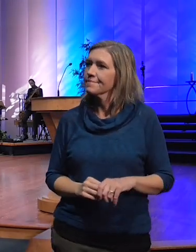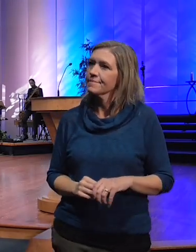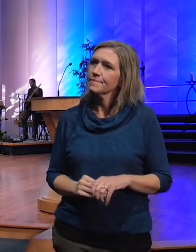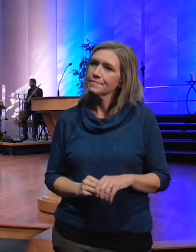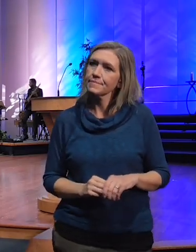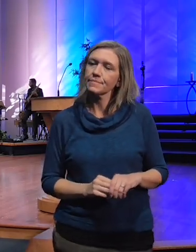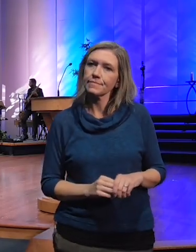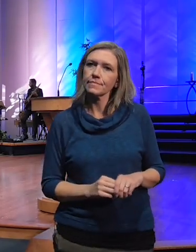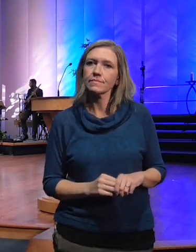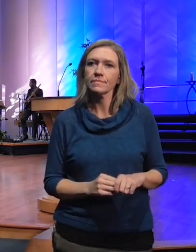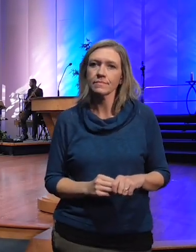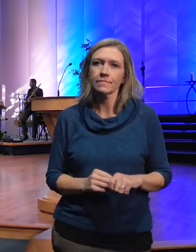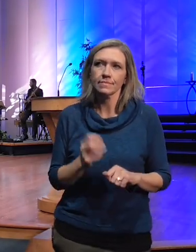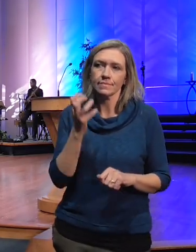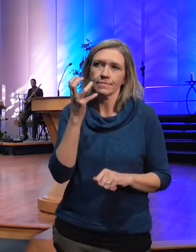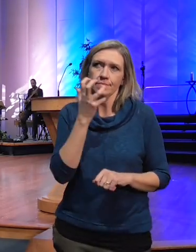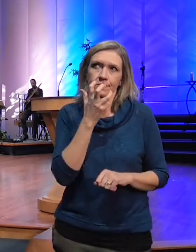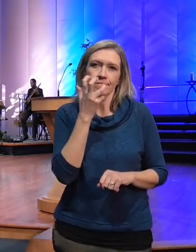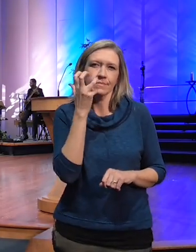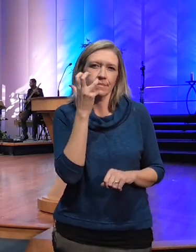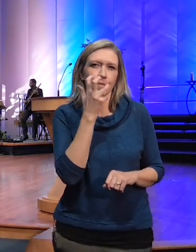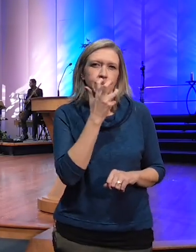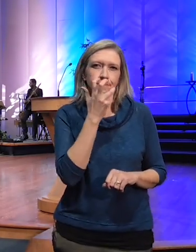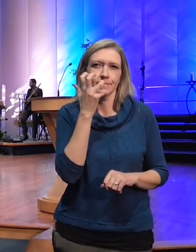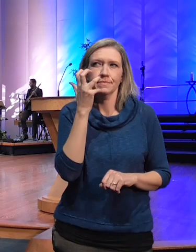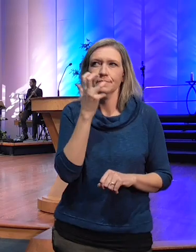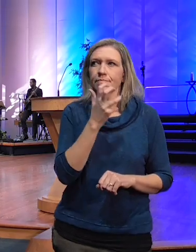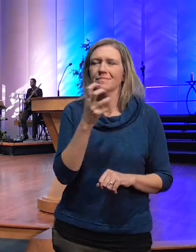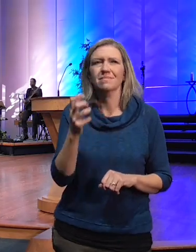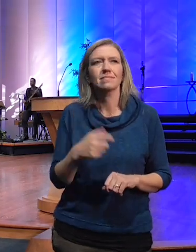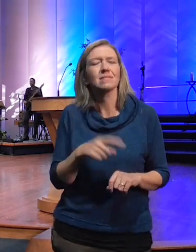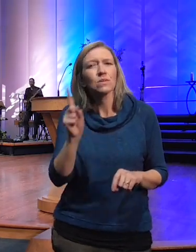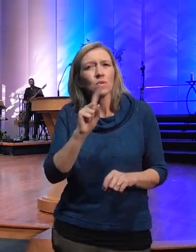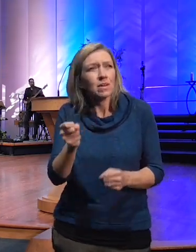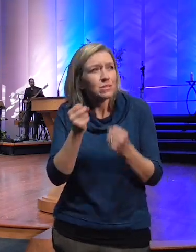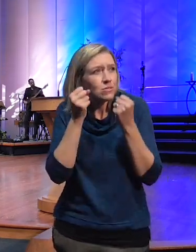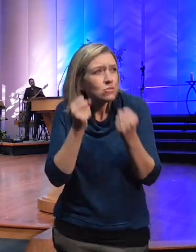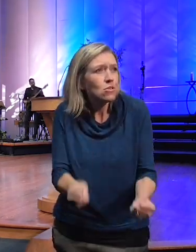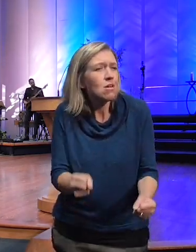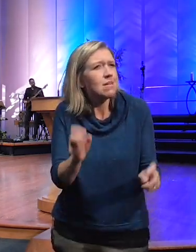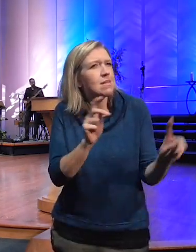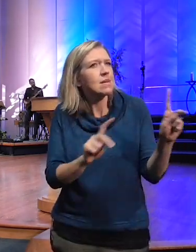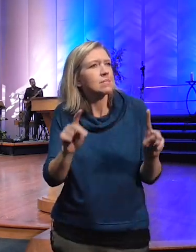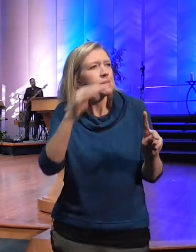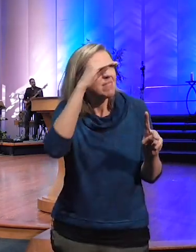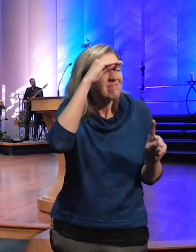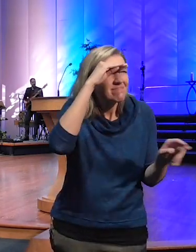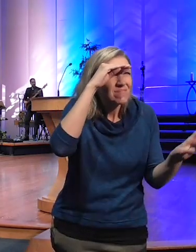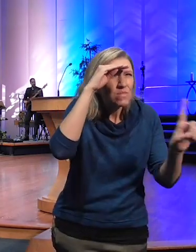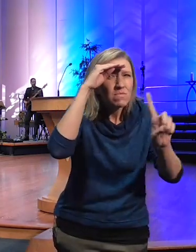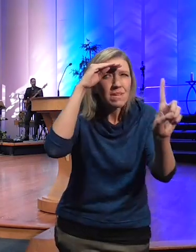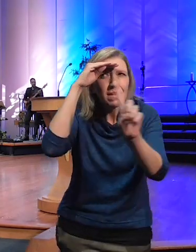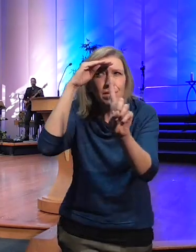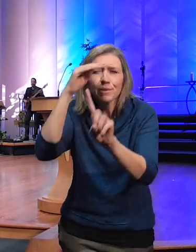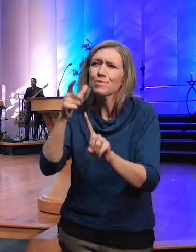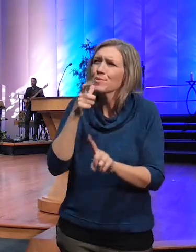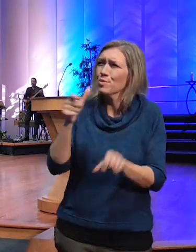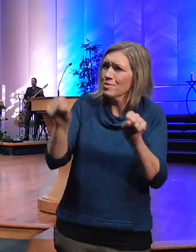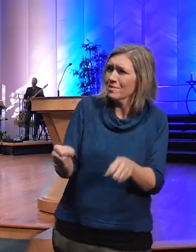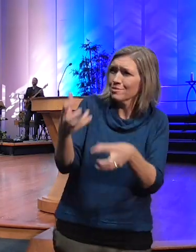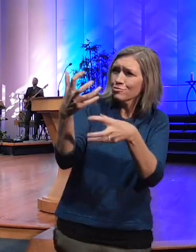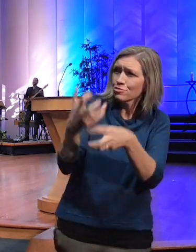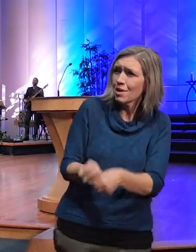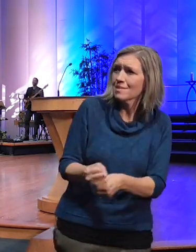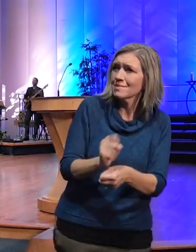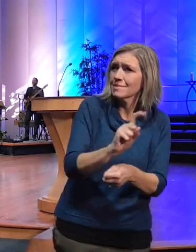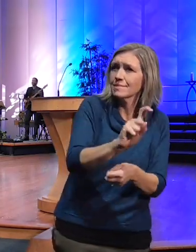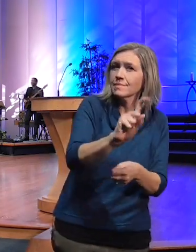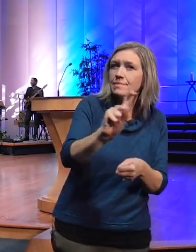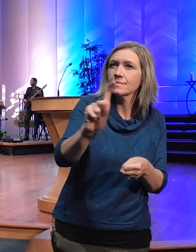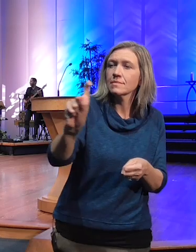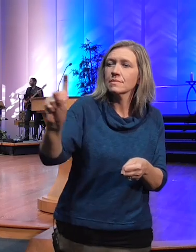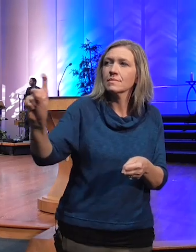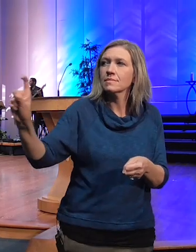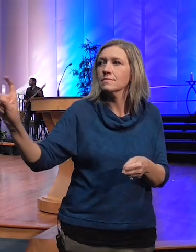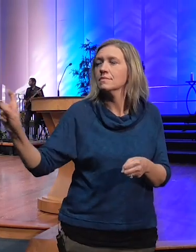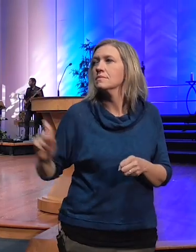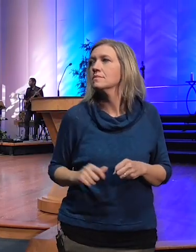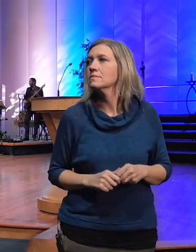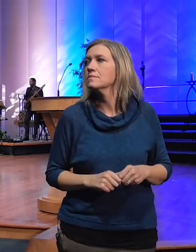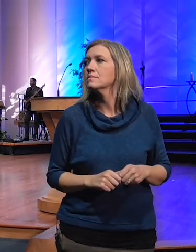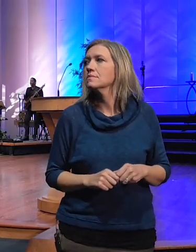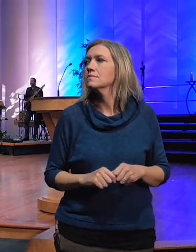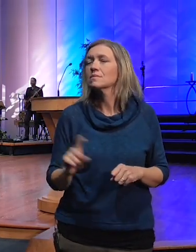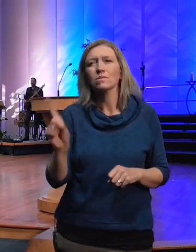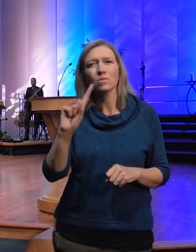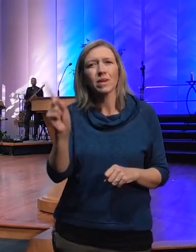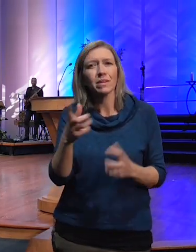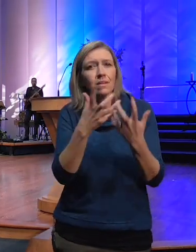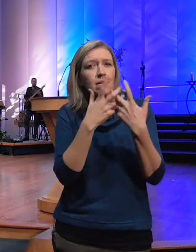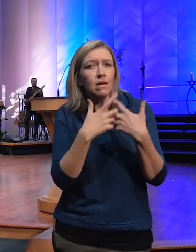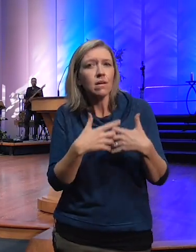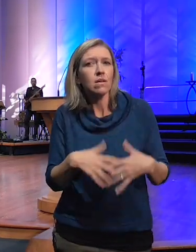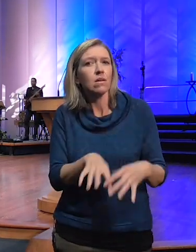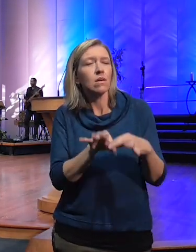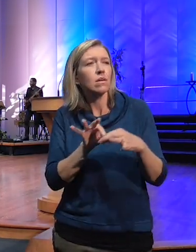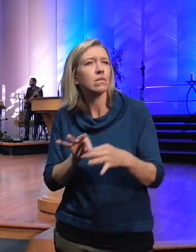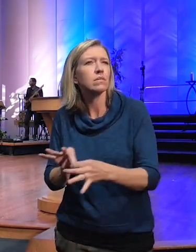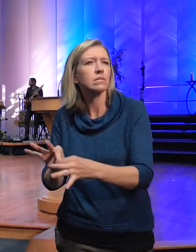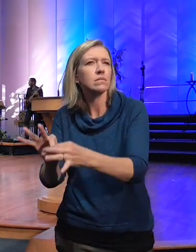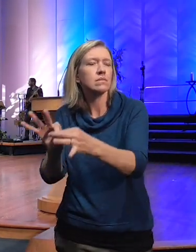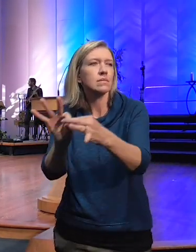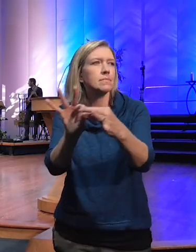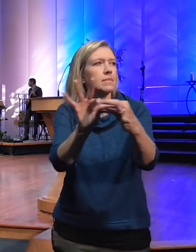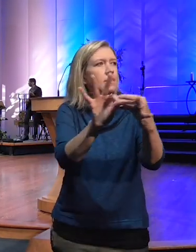oh where are the strong and who are the trusted and where is the armony